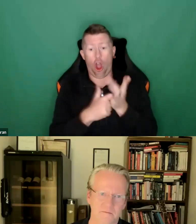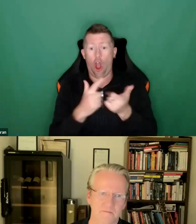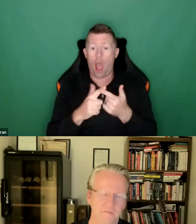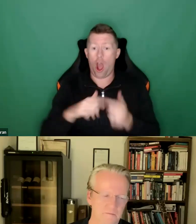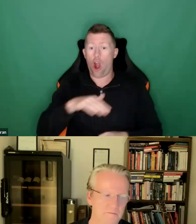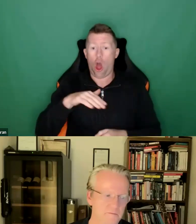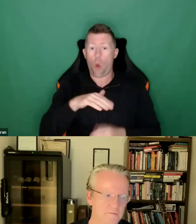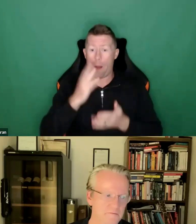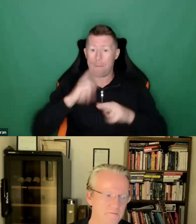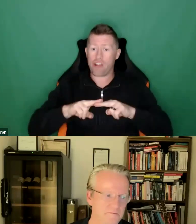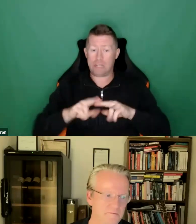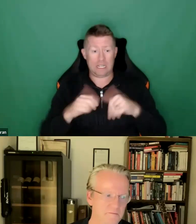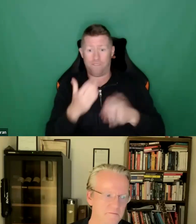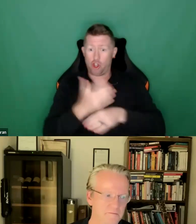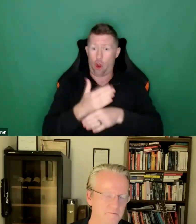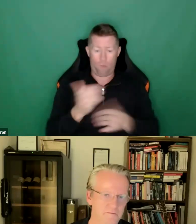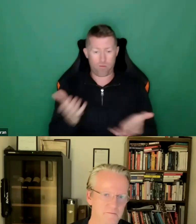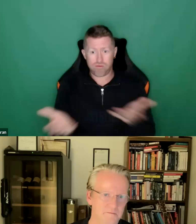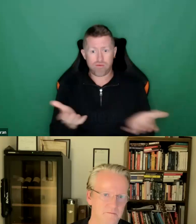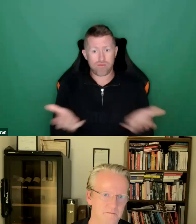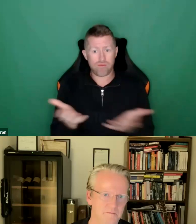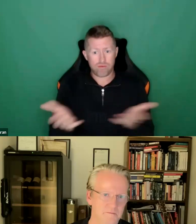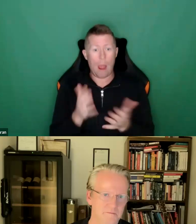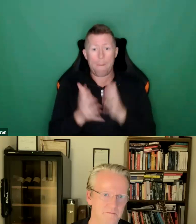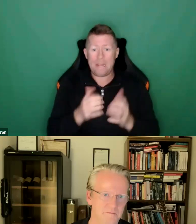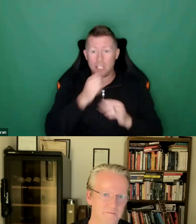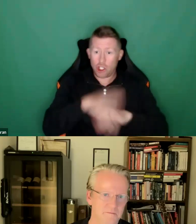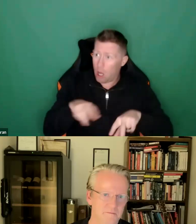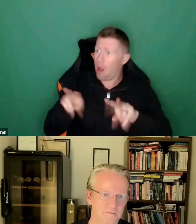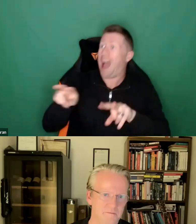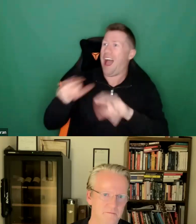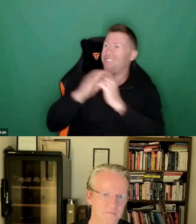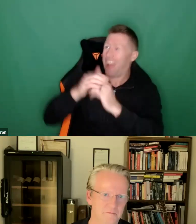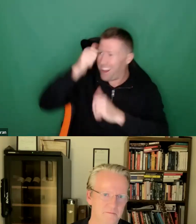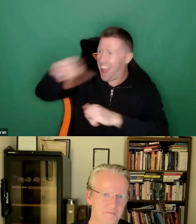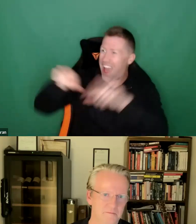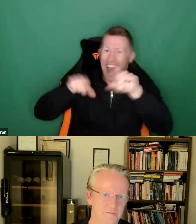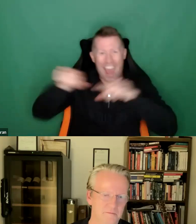In those remote areas I mentioned, for parents talk to me